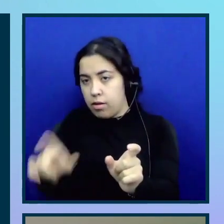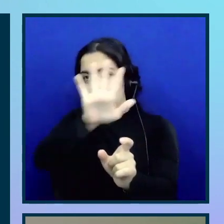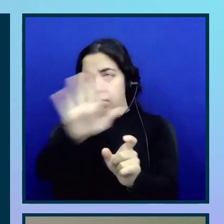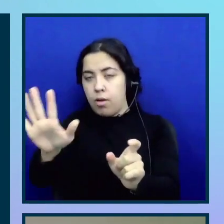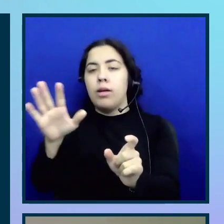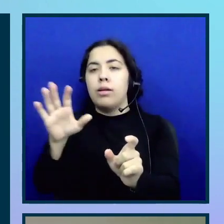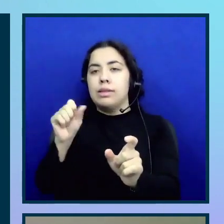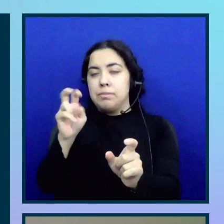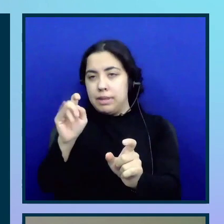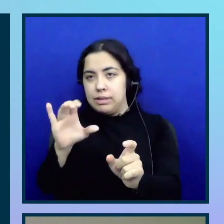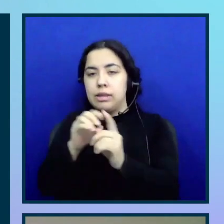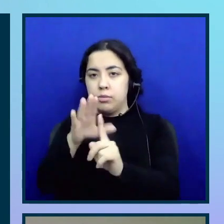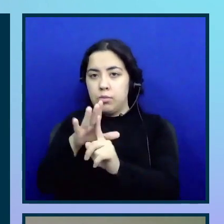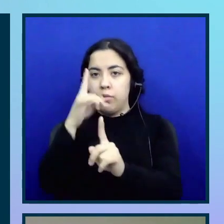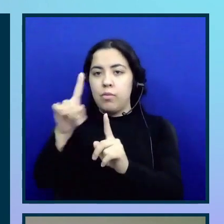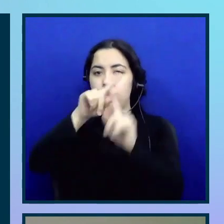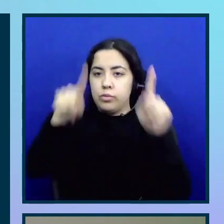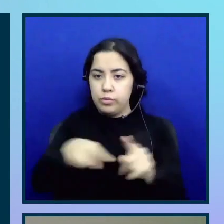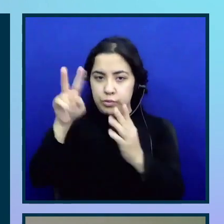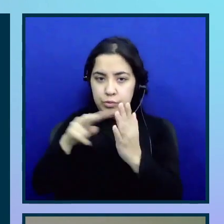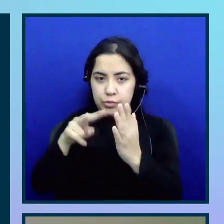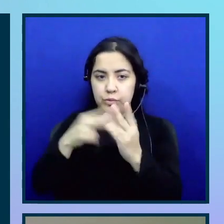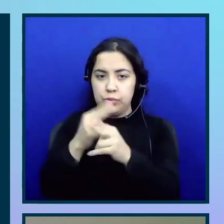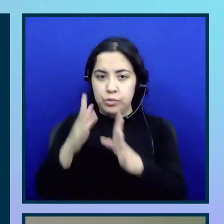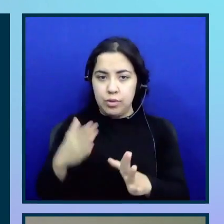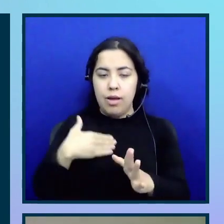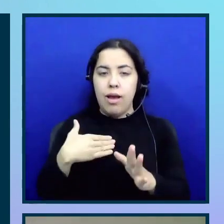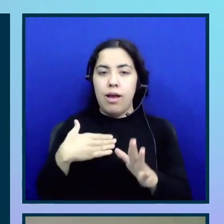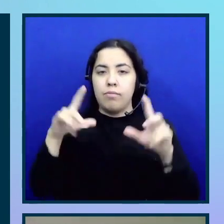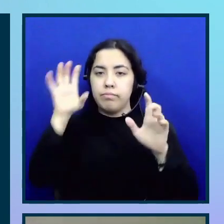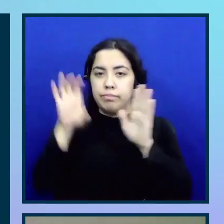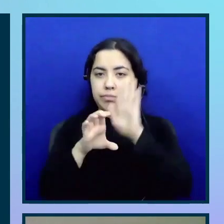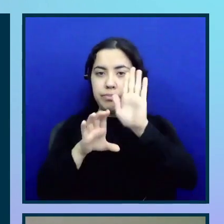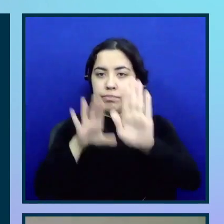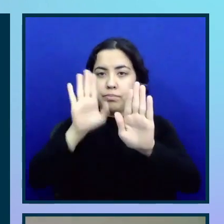I have a screenshot on screen of the grid view of file explorer. I'm talking specifically about the view,